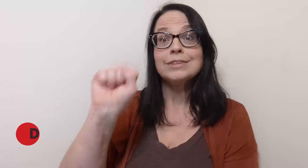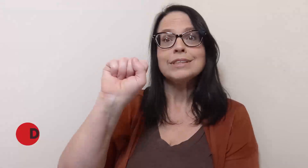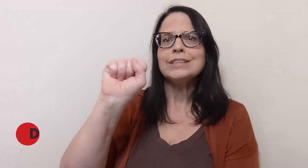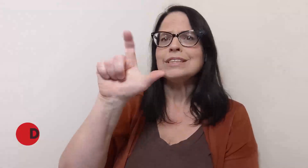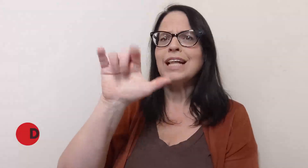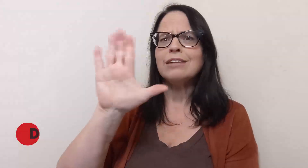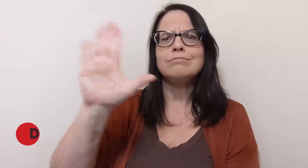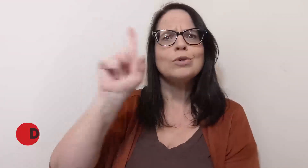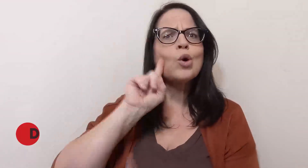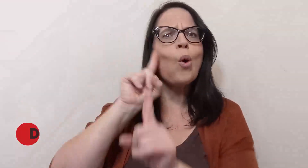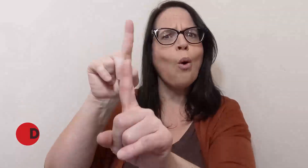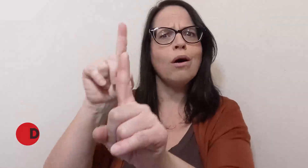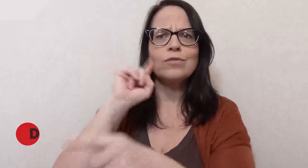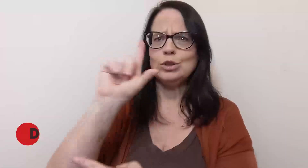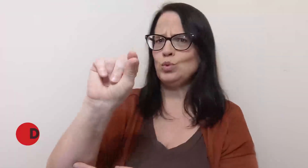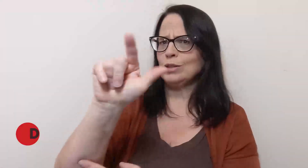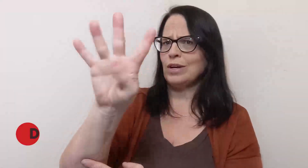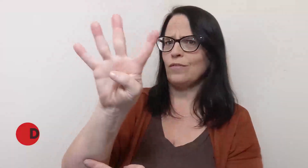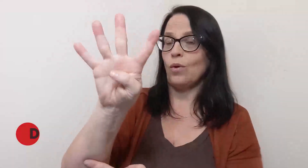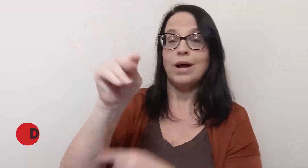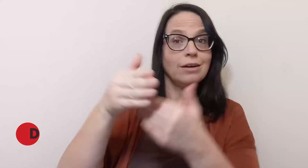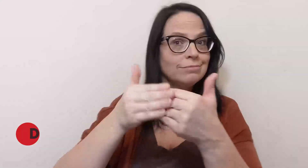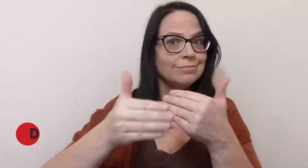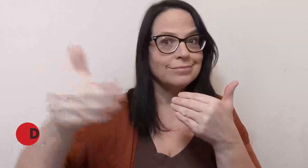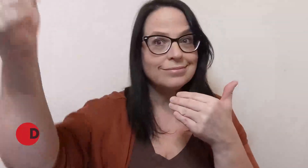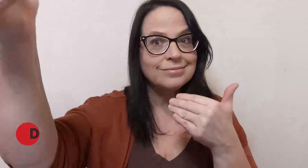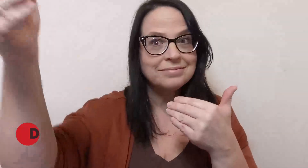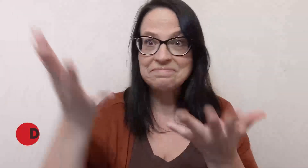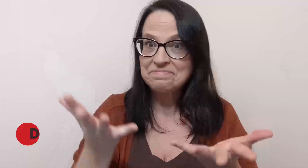[ROBYN]: What are SLIC's goals in 2024 and in the long term?